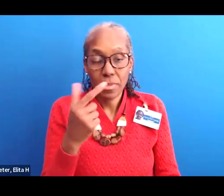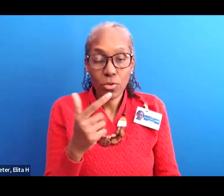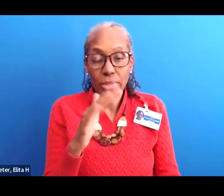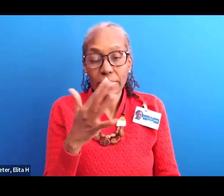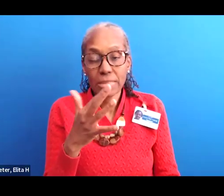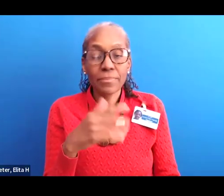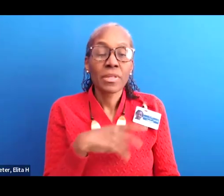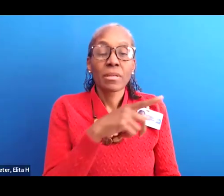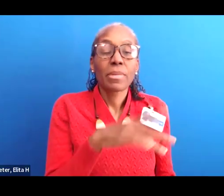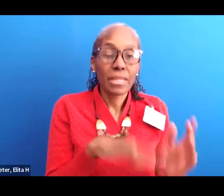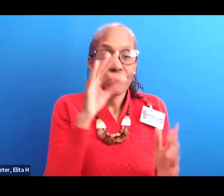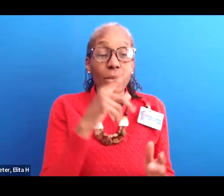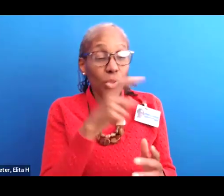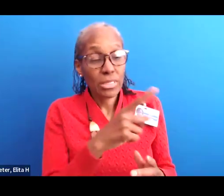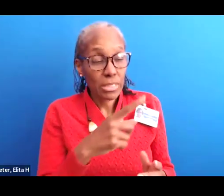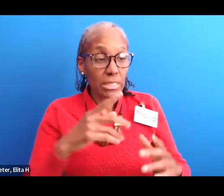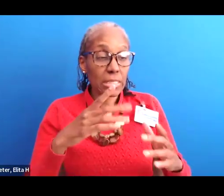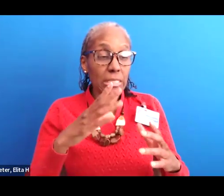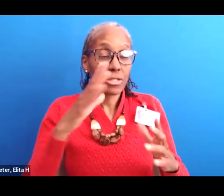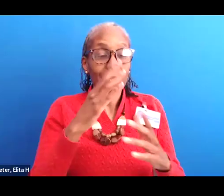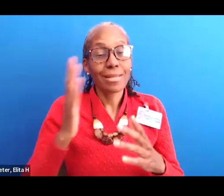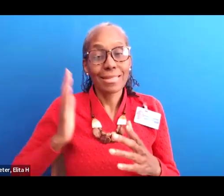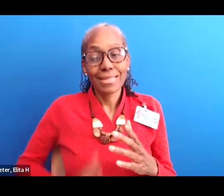But what they found is because there's this side effect, you